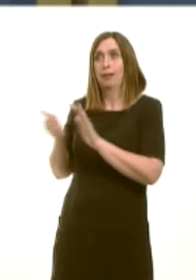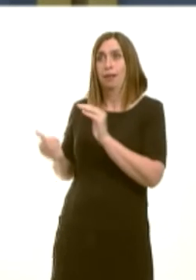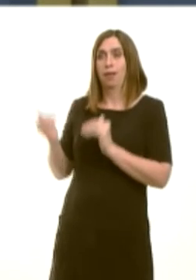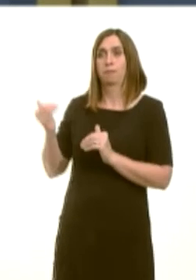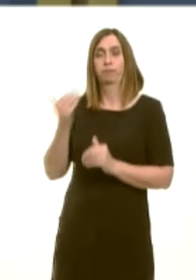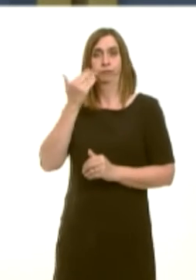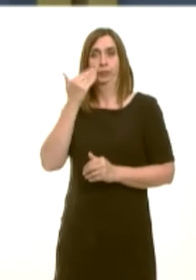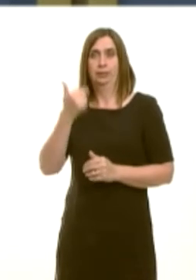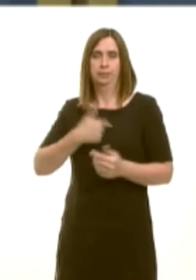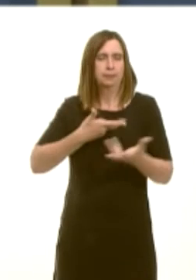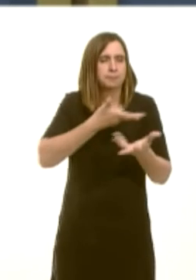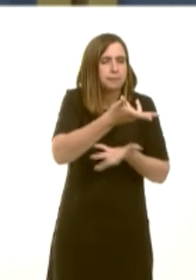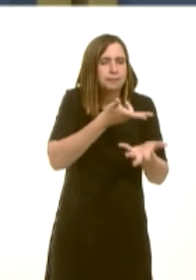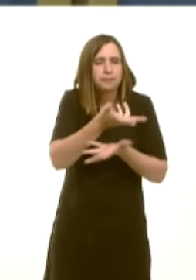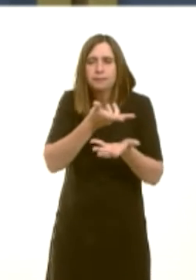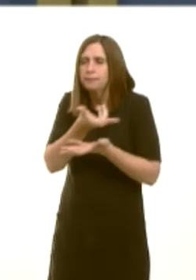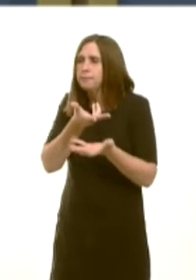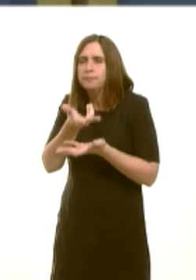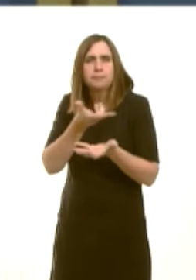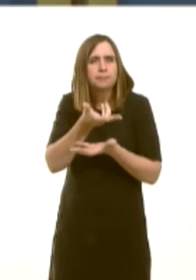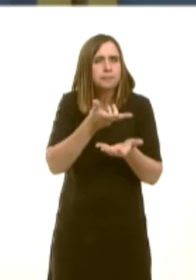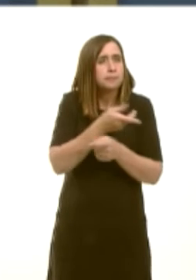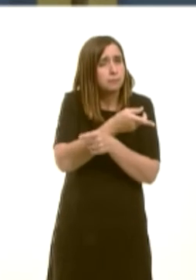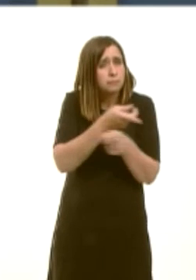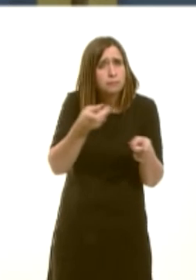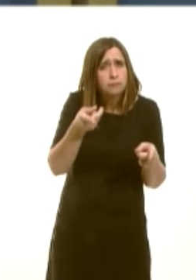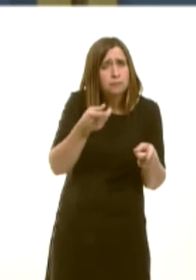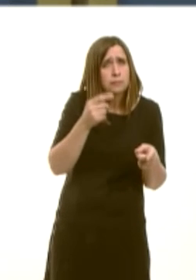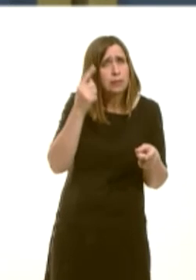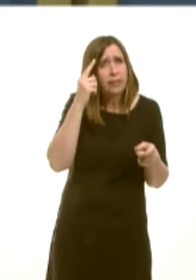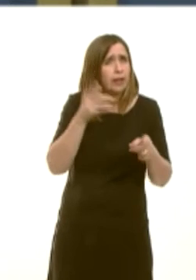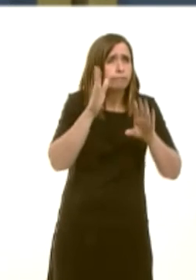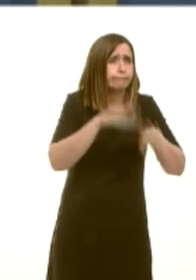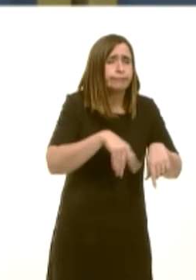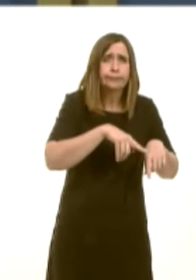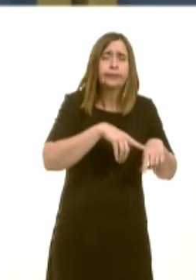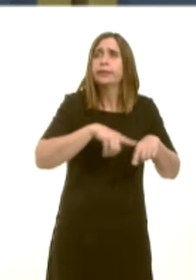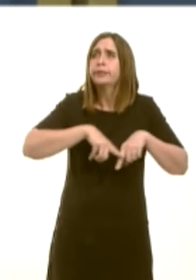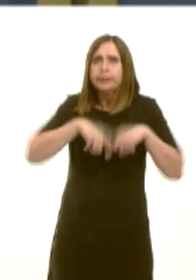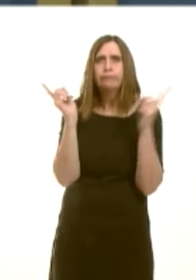to people who are likely to have to seek new career pathways, and one of the issues that